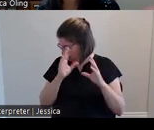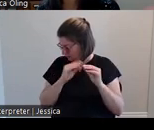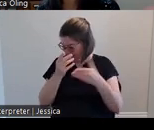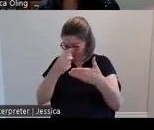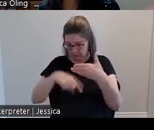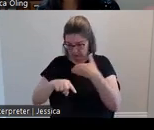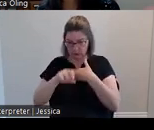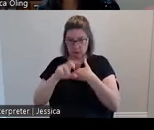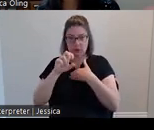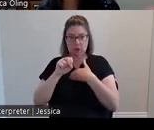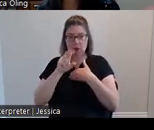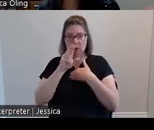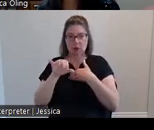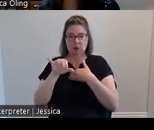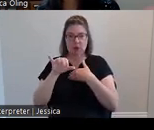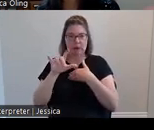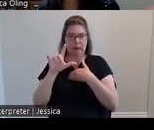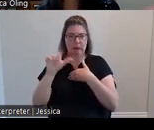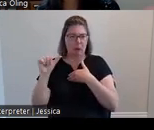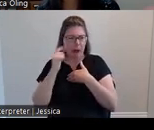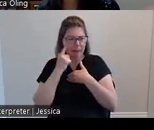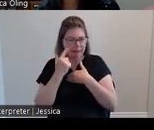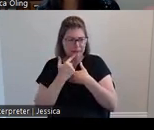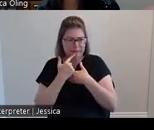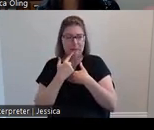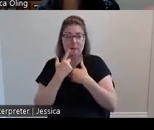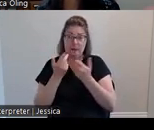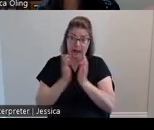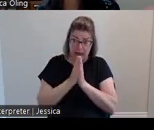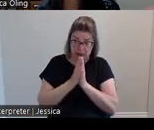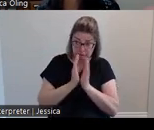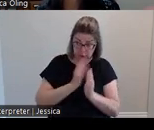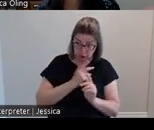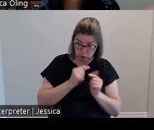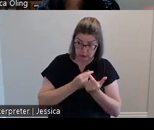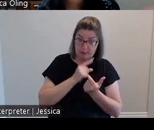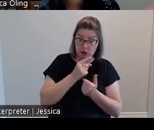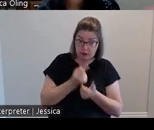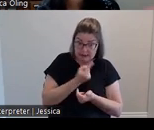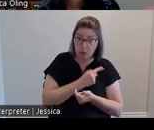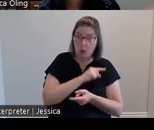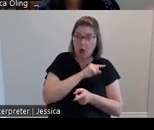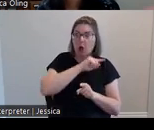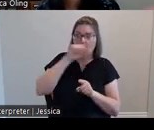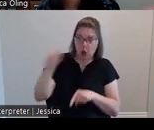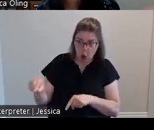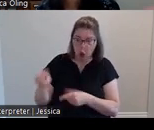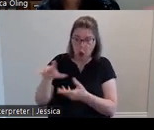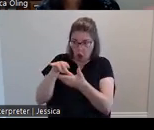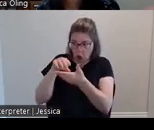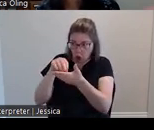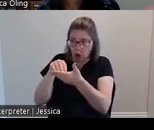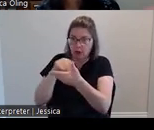and, um, we asked our group to please step up and make sure that somebody could be there to ensure that there is accessibility